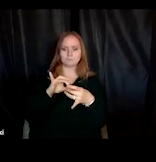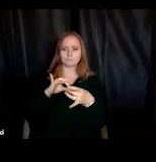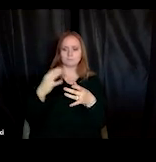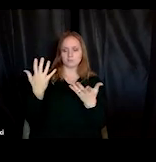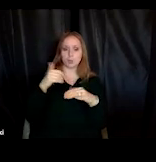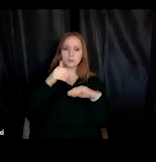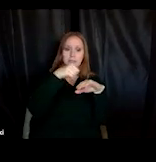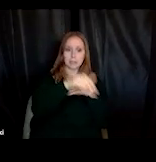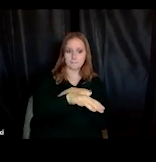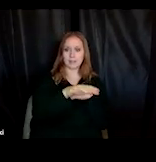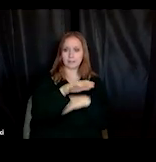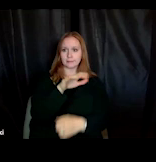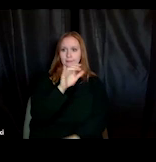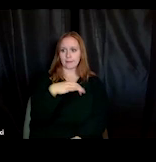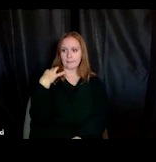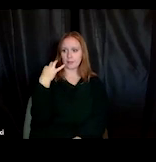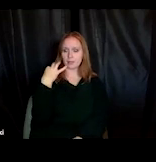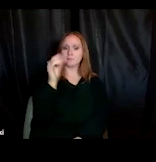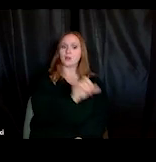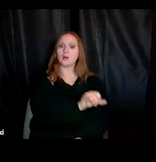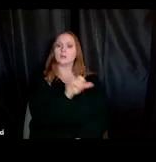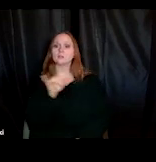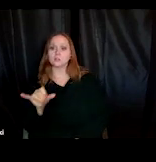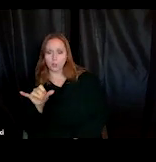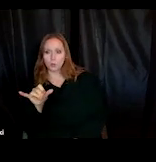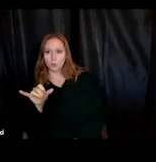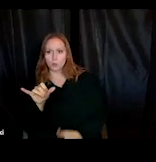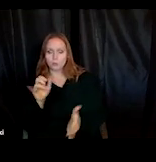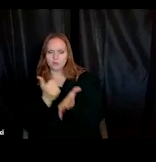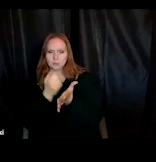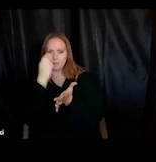with some other mental health supports and medical care